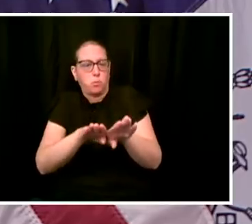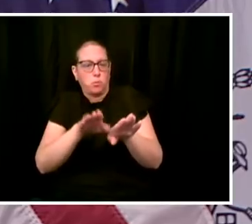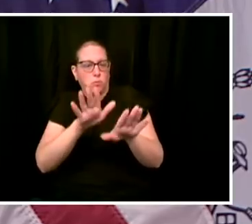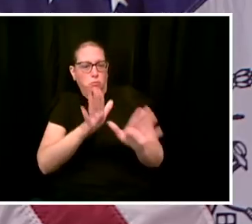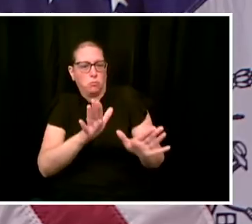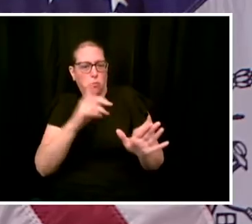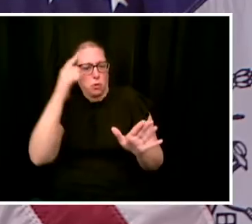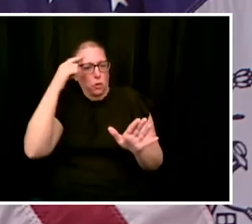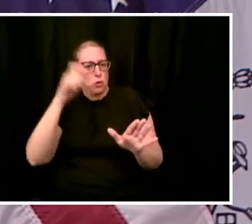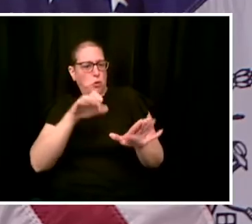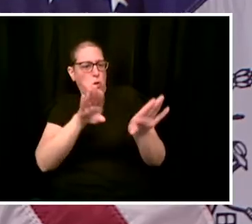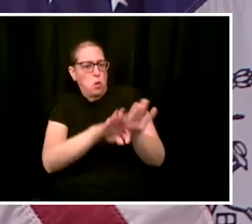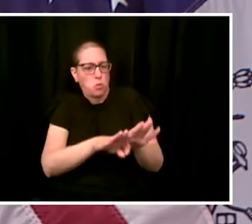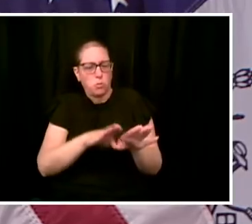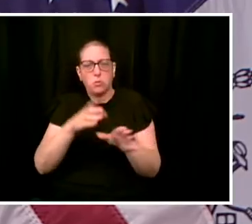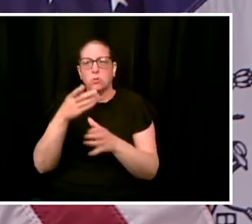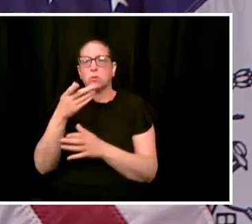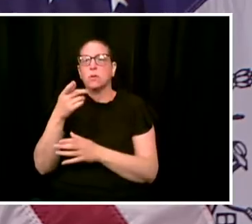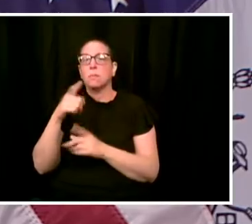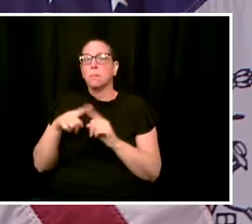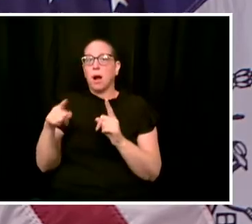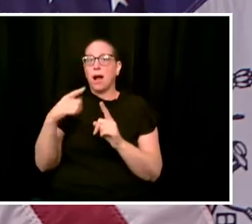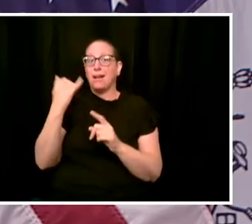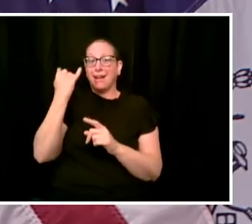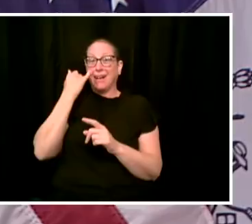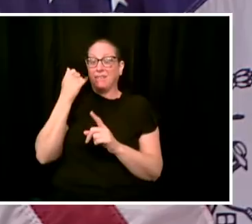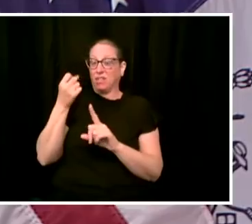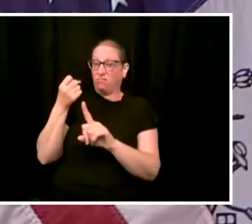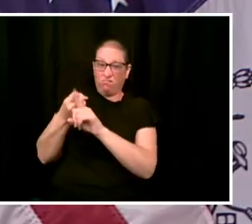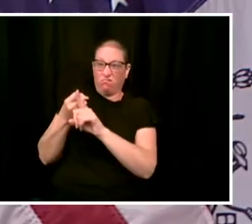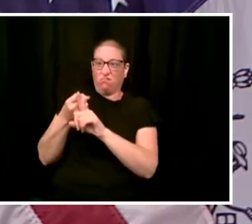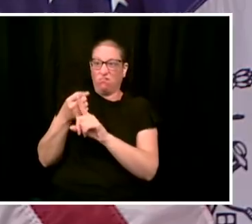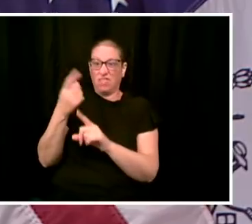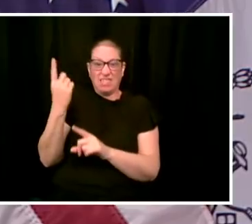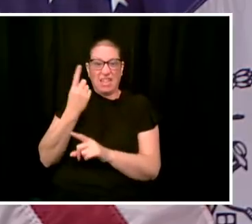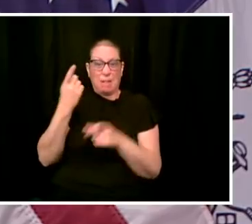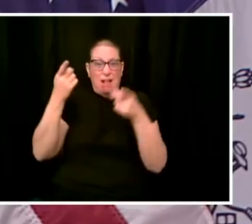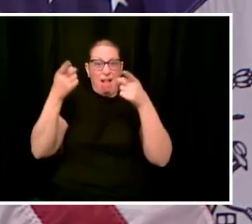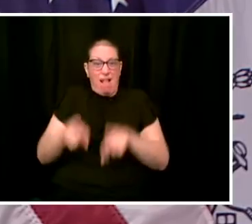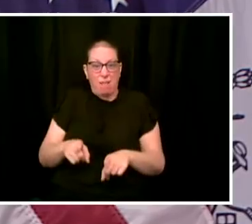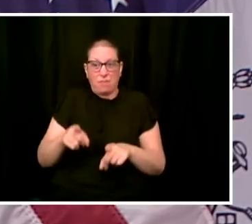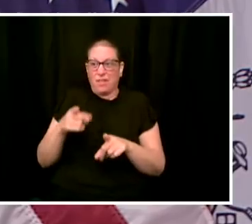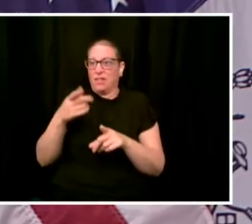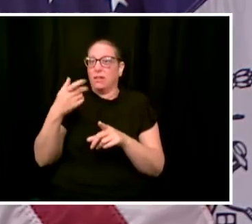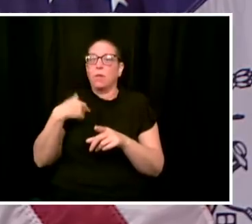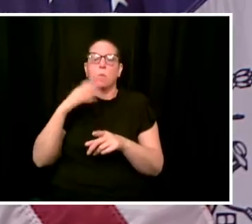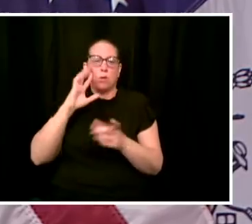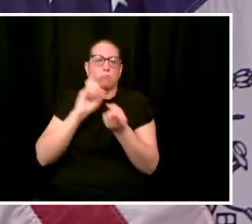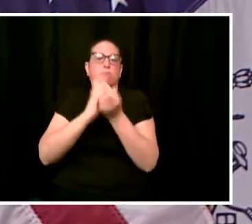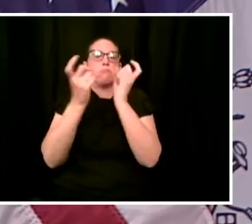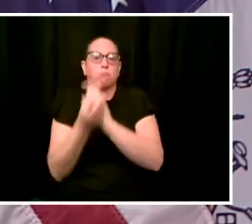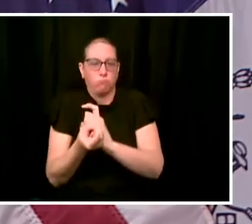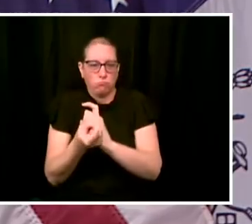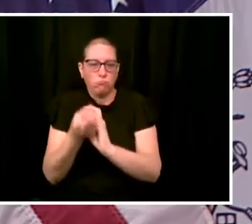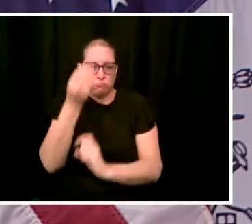PROVES IT'S NOT THAT MANY PEOPLE USIE T, WE NEED TO RSEASSES. OR IFIHT AS